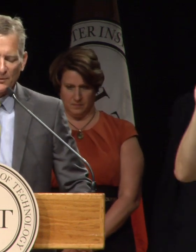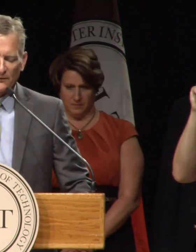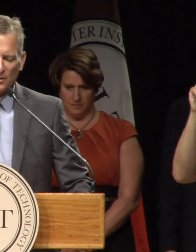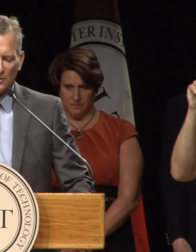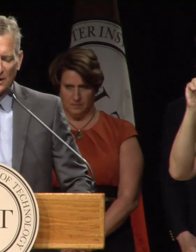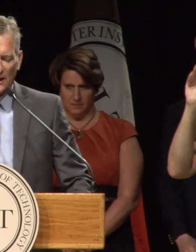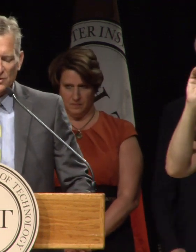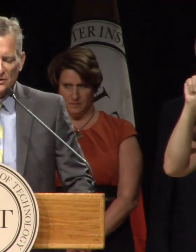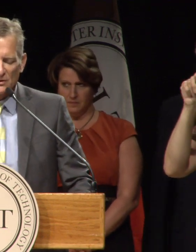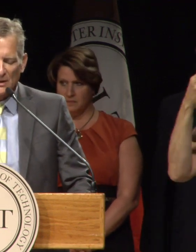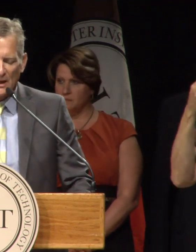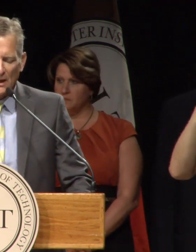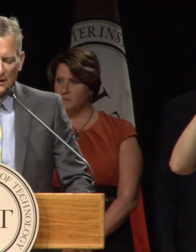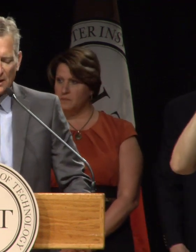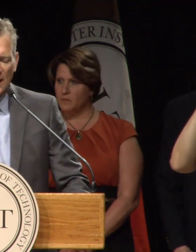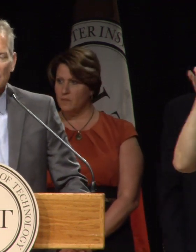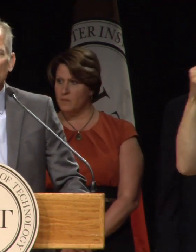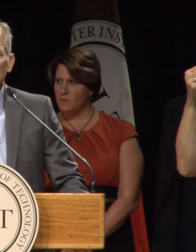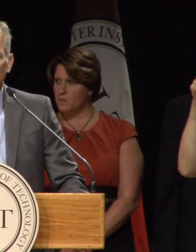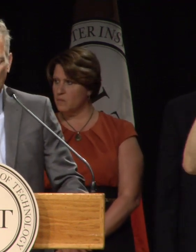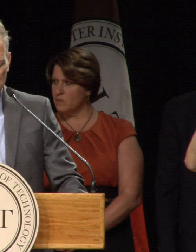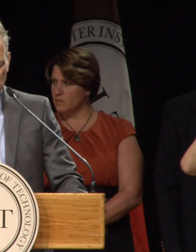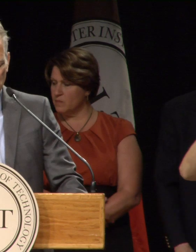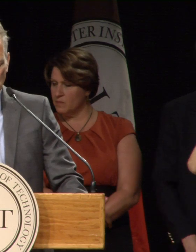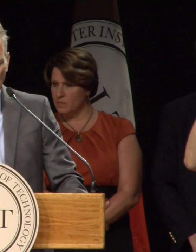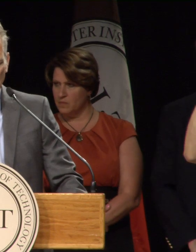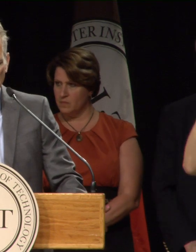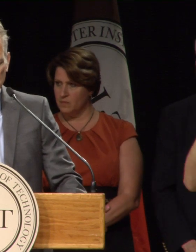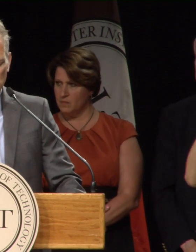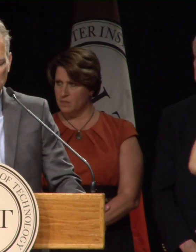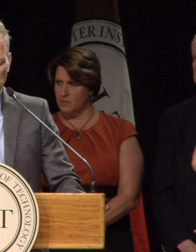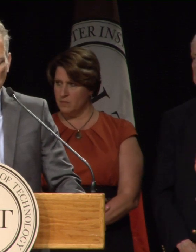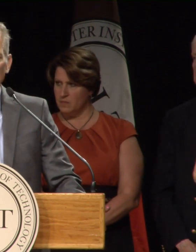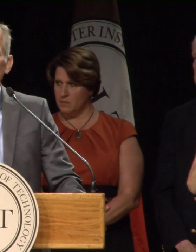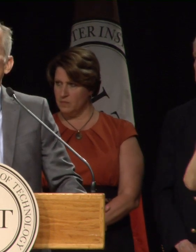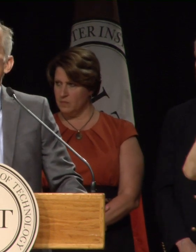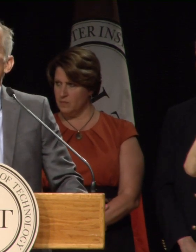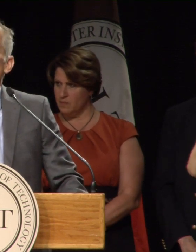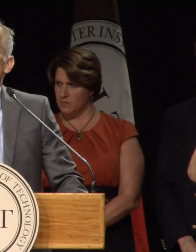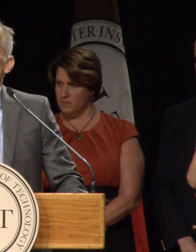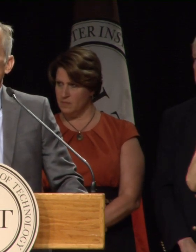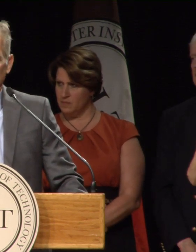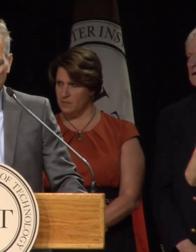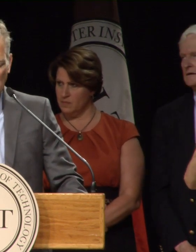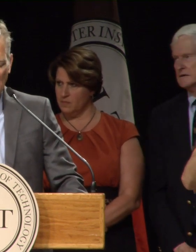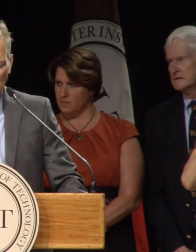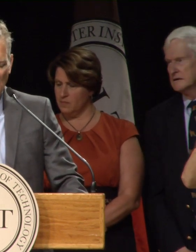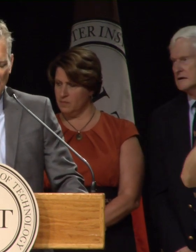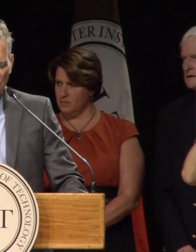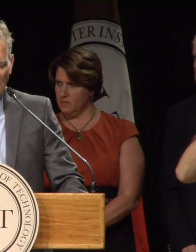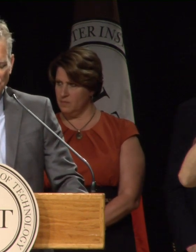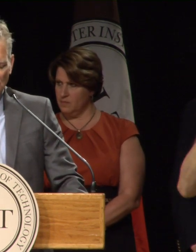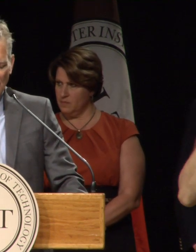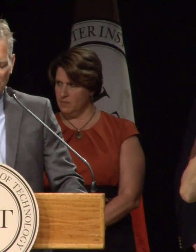PROFESSOR IN THE DEPARTMENT OF COMMUNICATIONS IN THE COLLEGE OF LIBERAL ARTS, WILL LEAD US IN THE SINGING, ACCOMPANIED BY